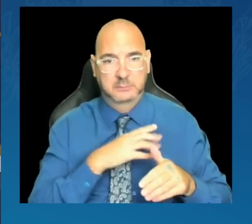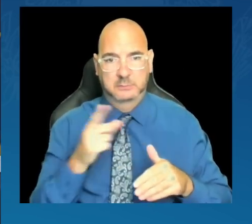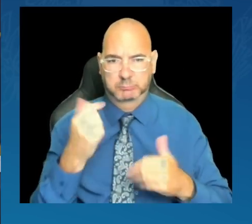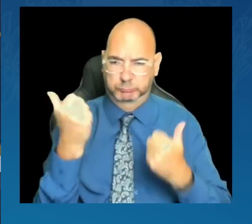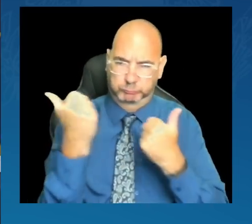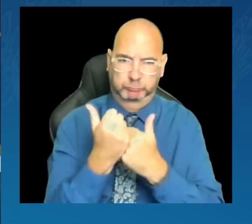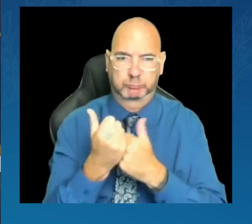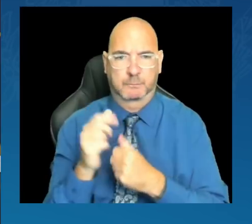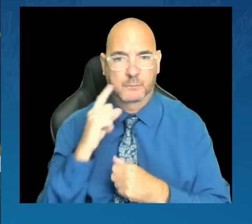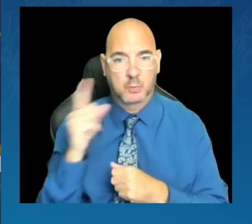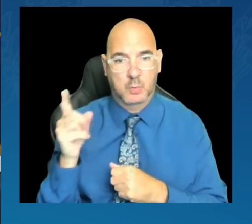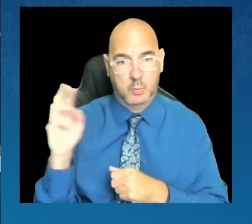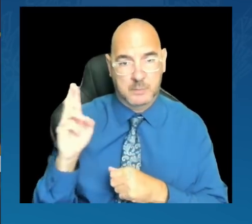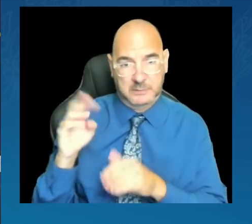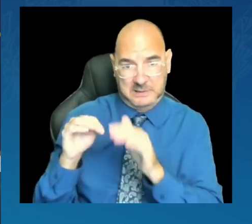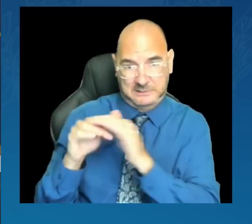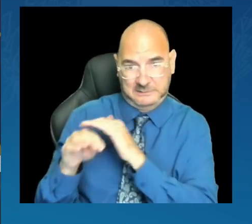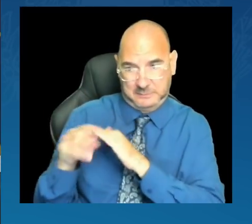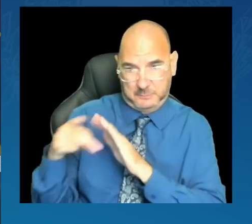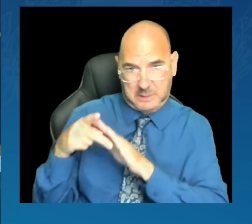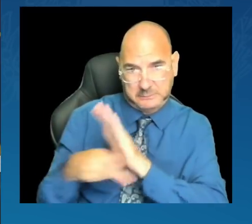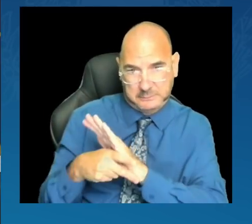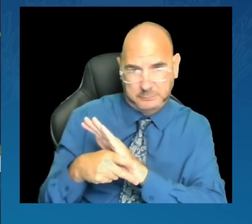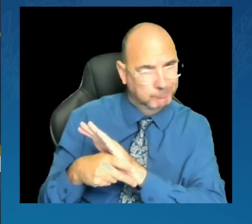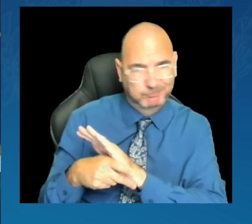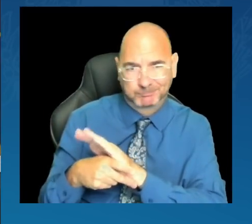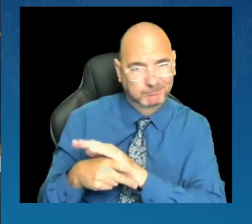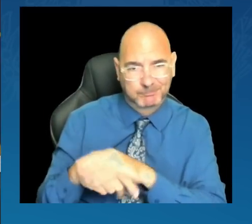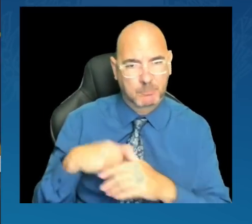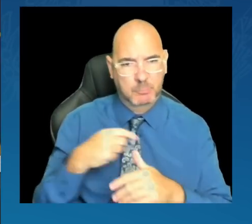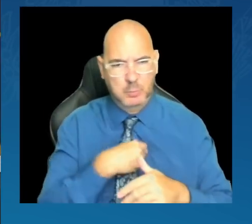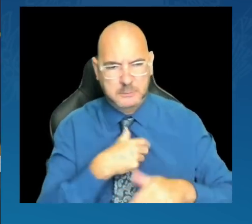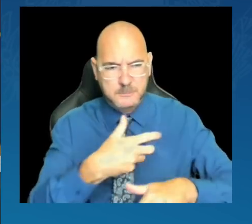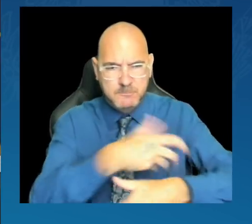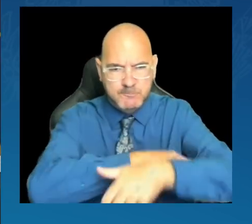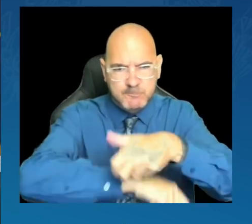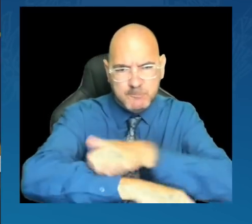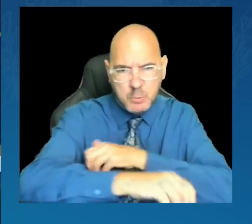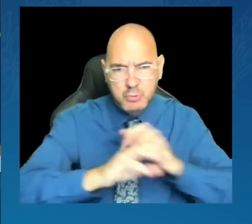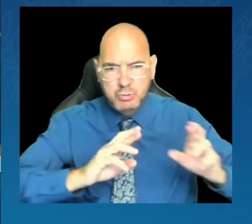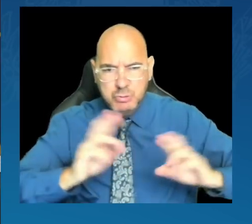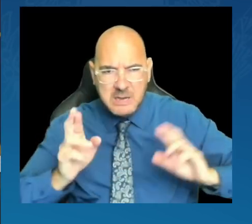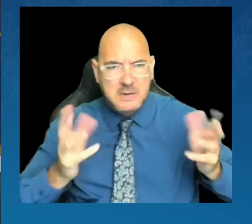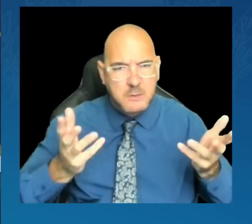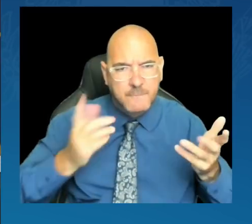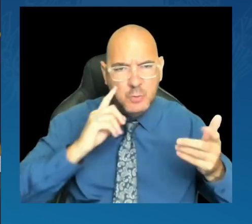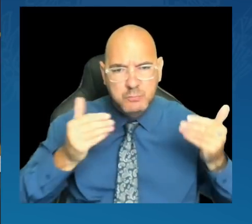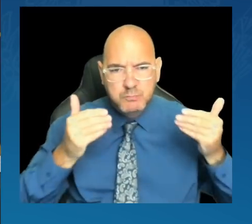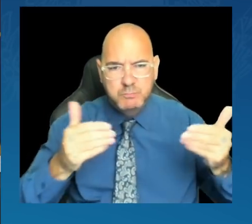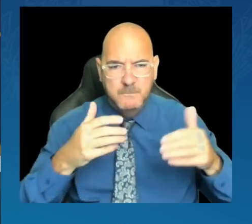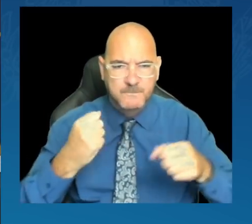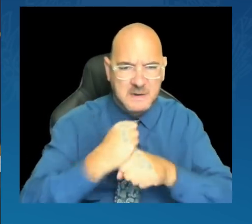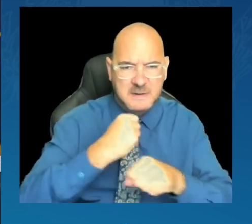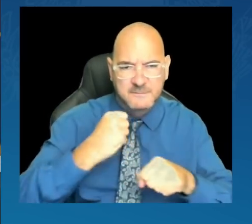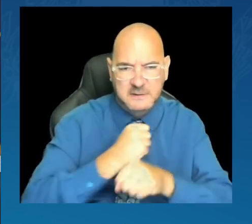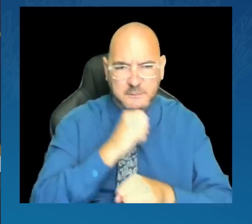As we prepare to fight against this unpopular ban, I want to thank Vice President Kamala Harris